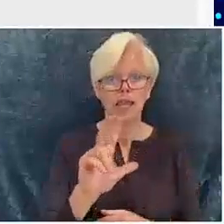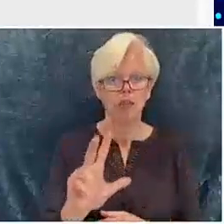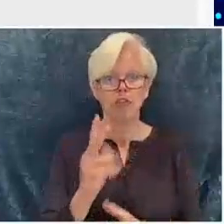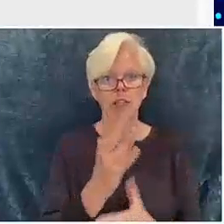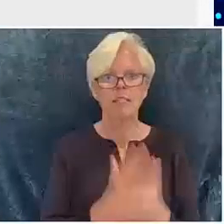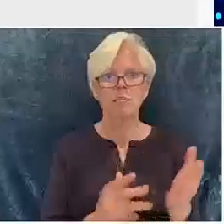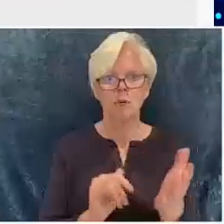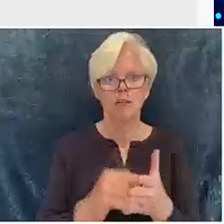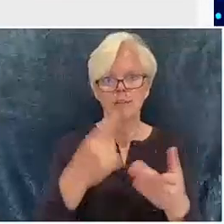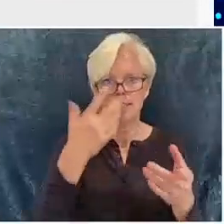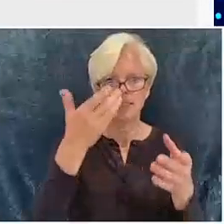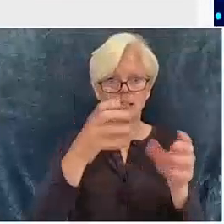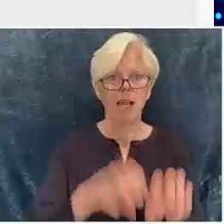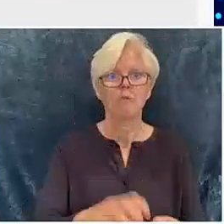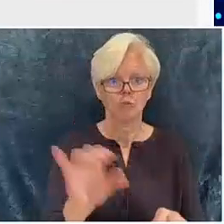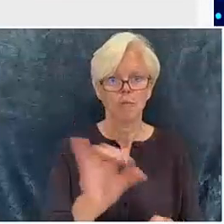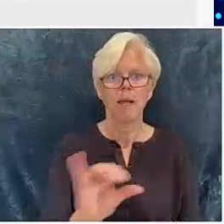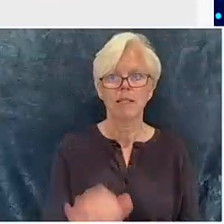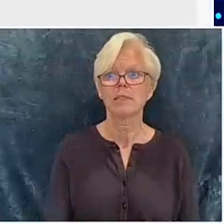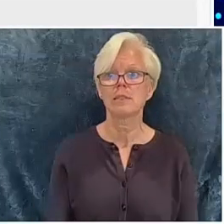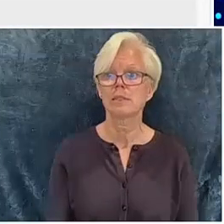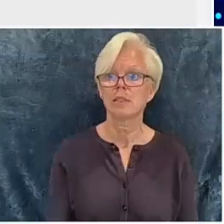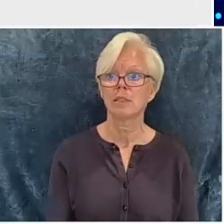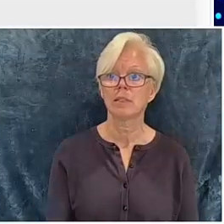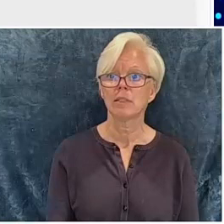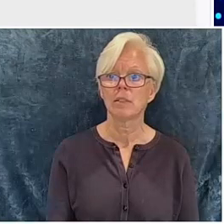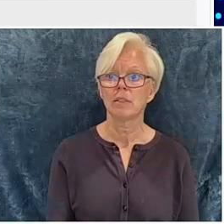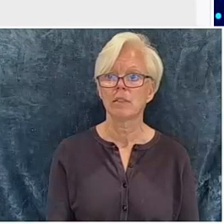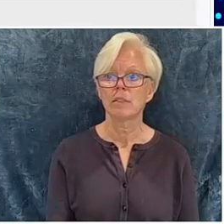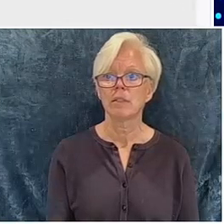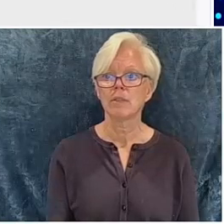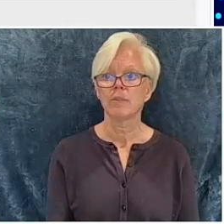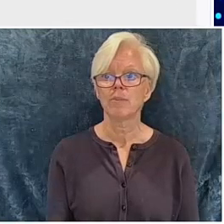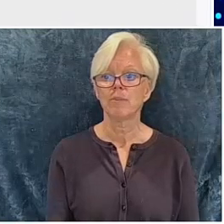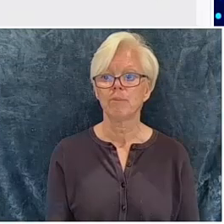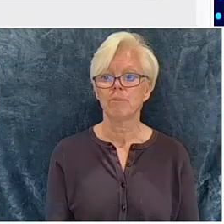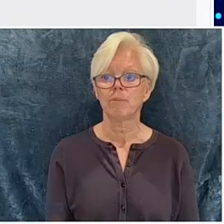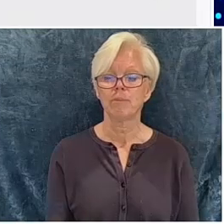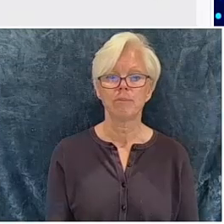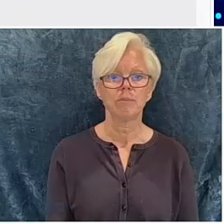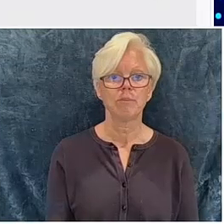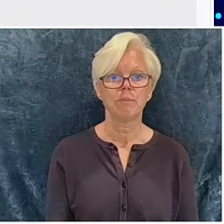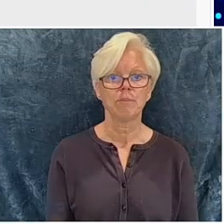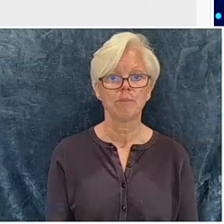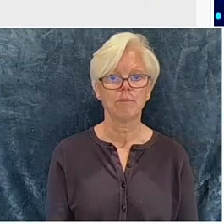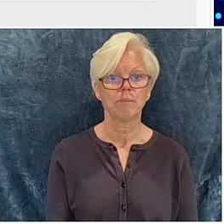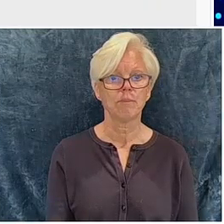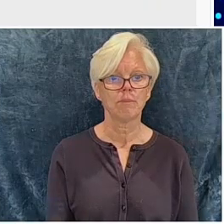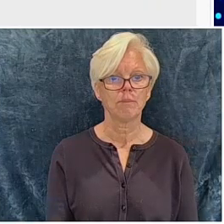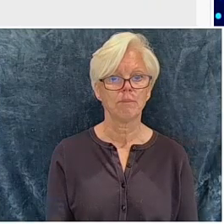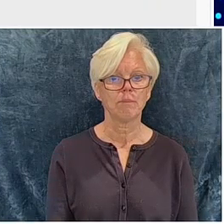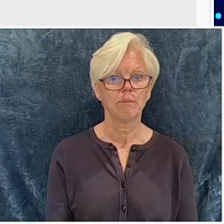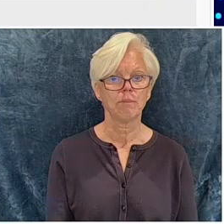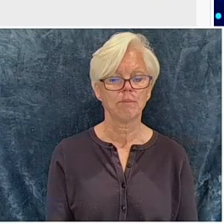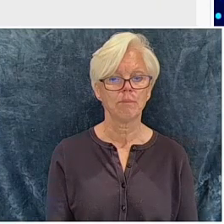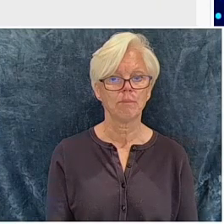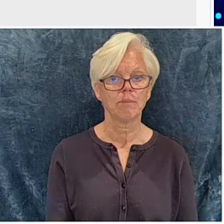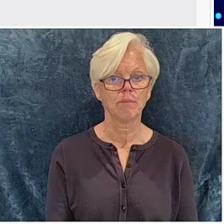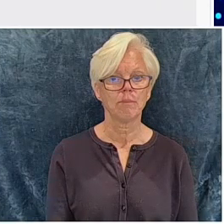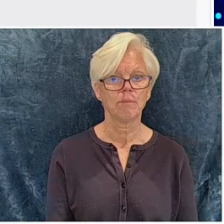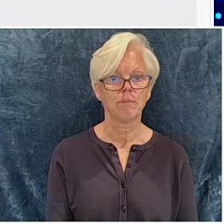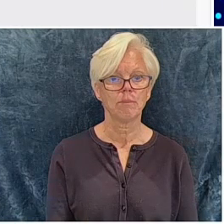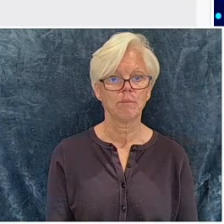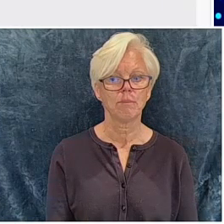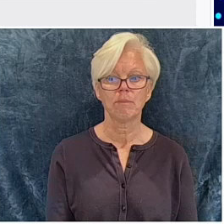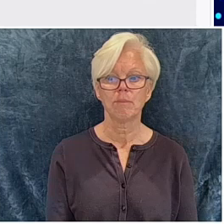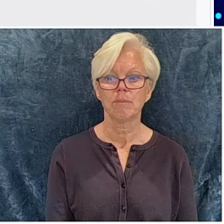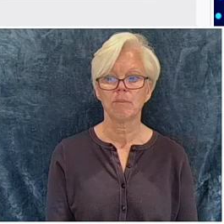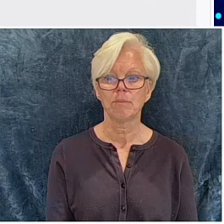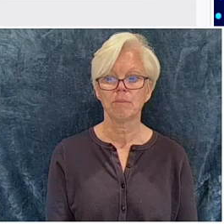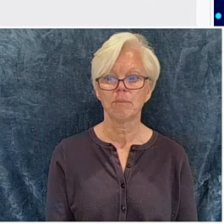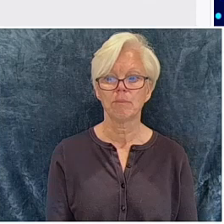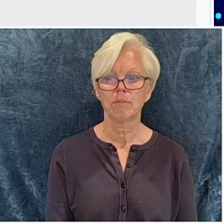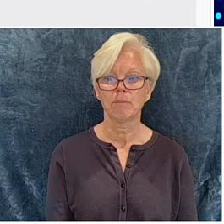well. And going back to